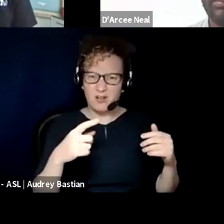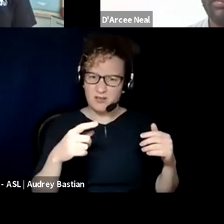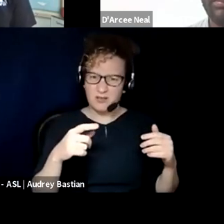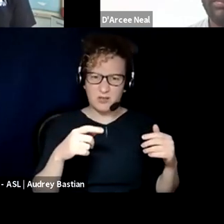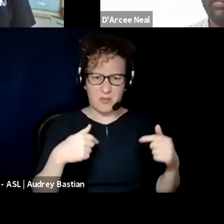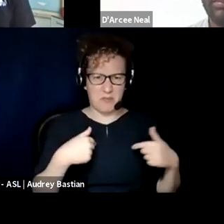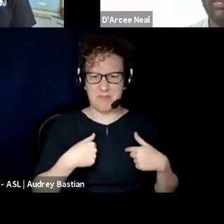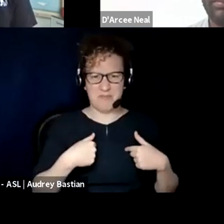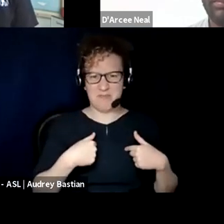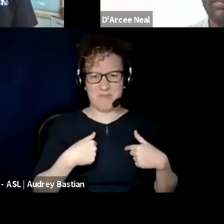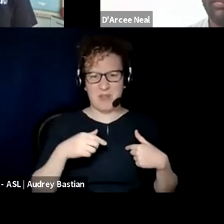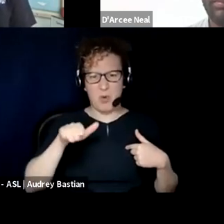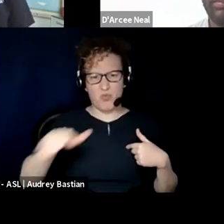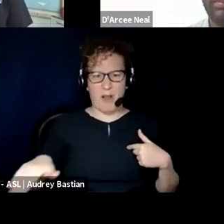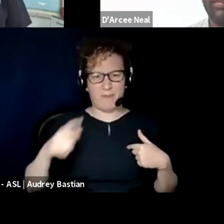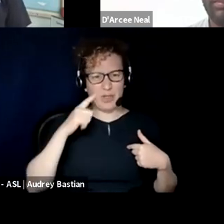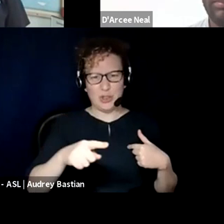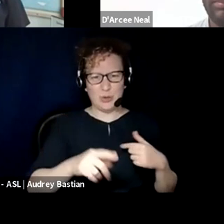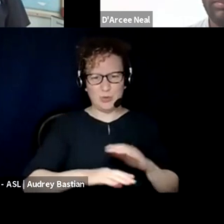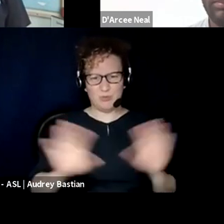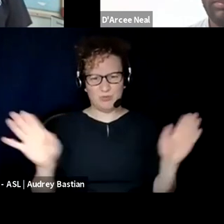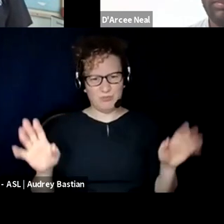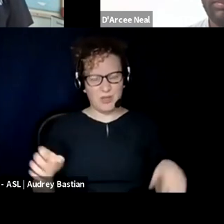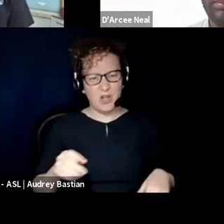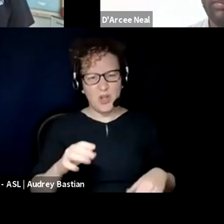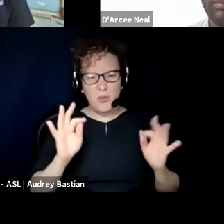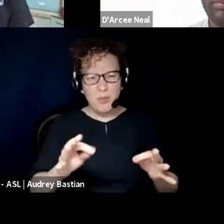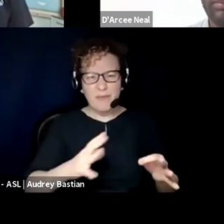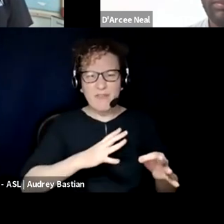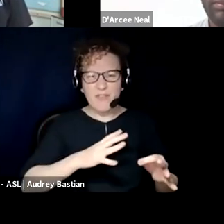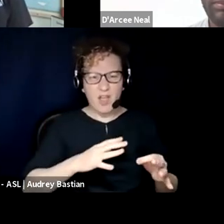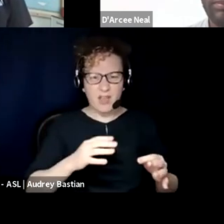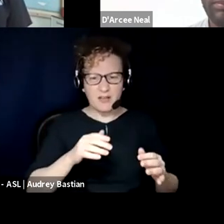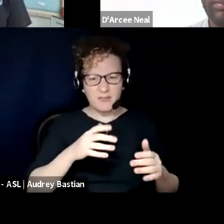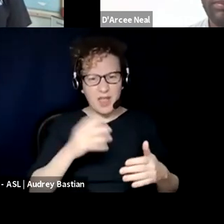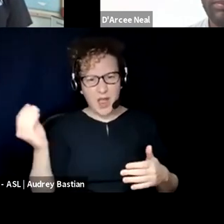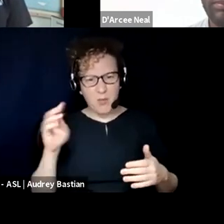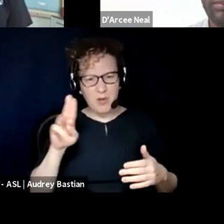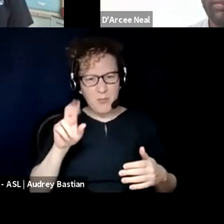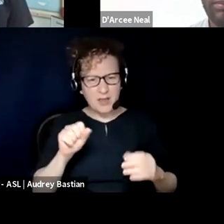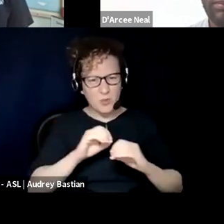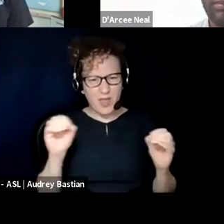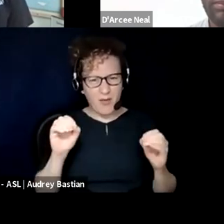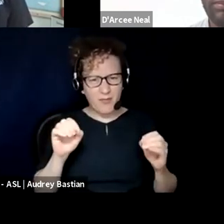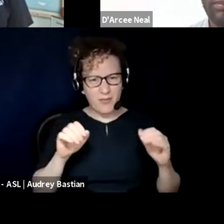the bus. So I was perfectly fine to go out of the bus without the ramp.